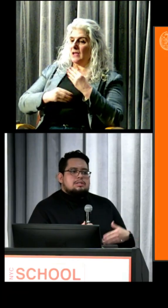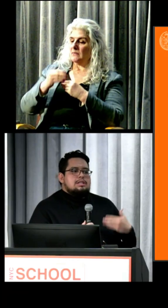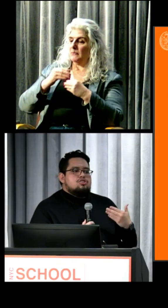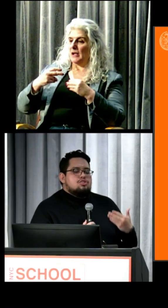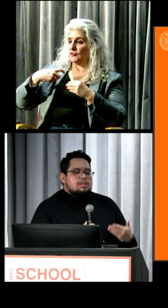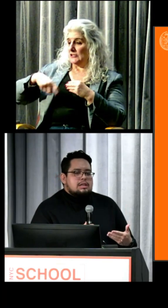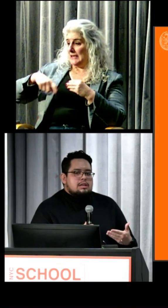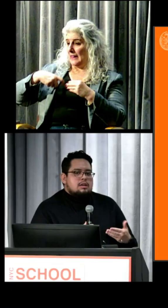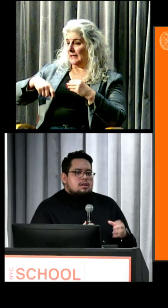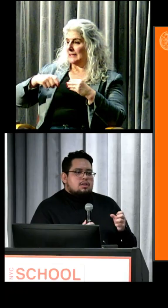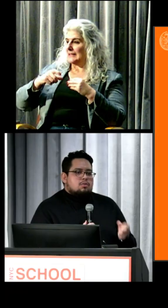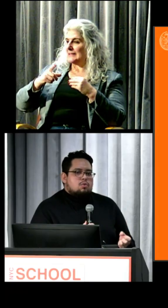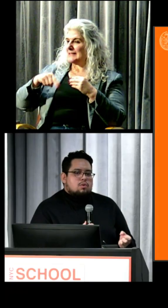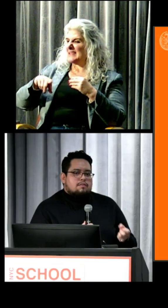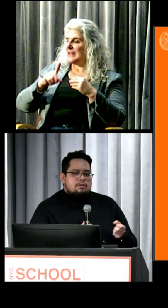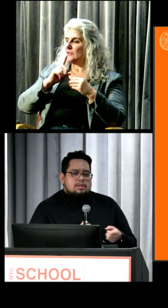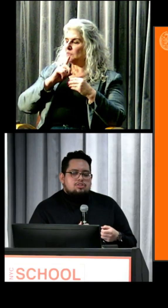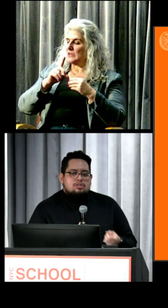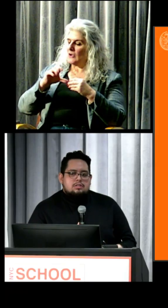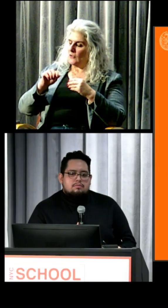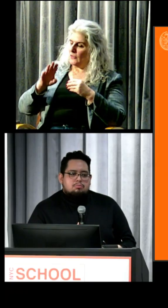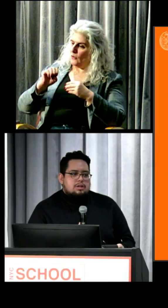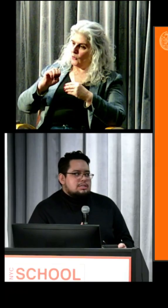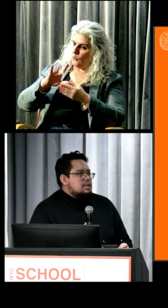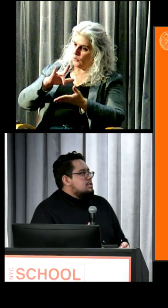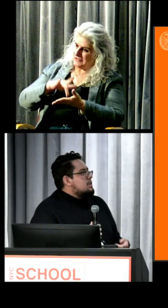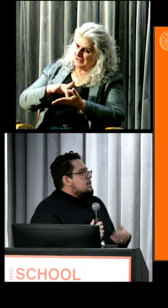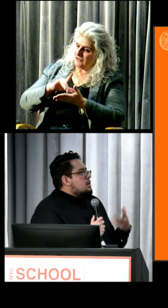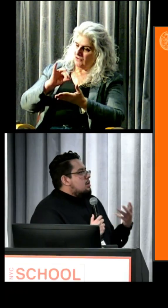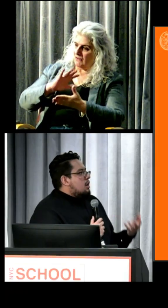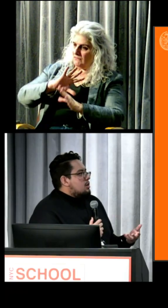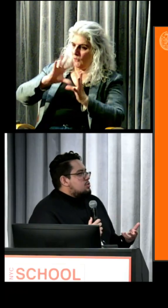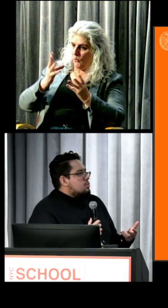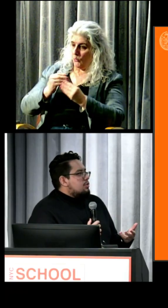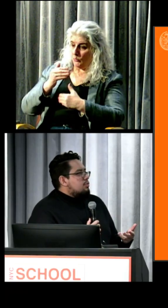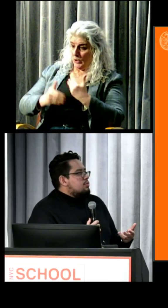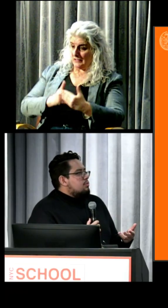data, and then they become more thoughtful about their building. So I just, again, you guys did a great job.